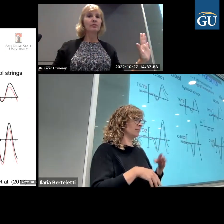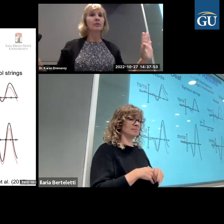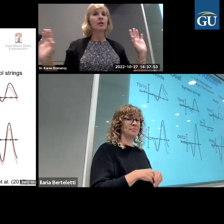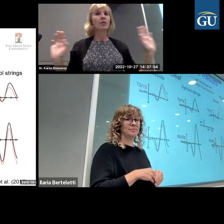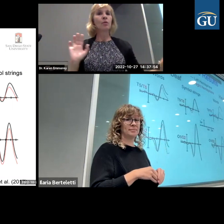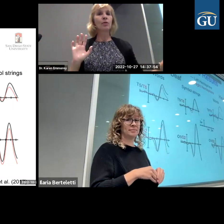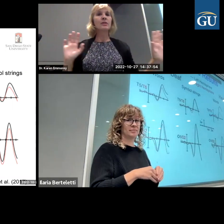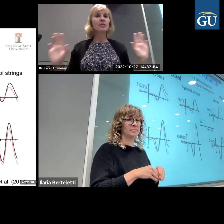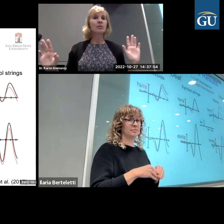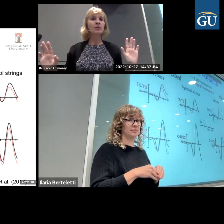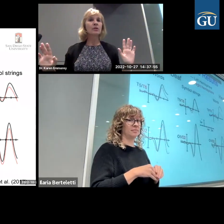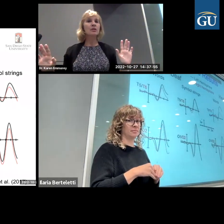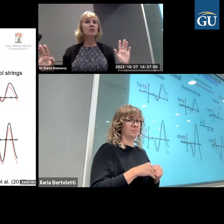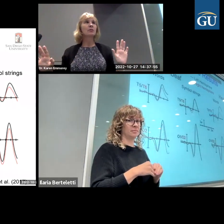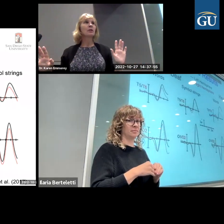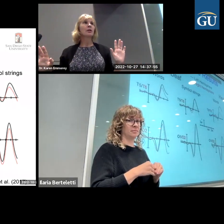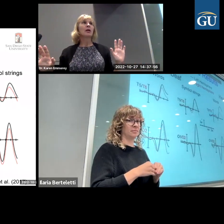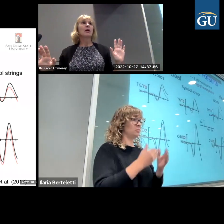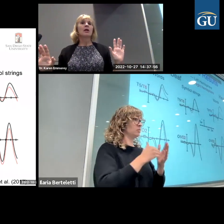We're going to focus here on the worst.